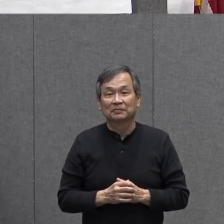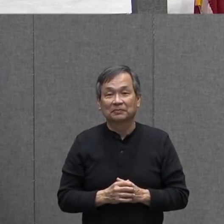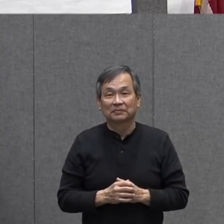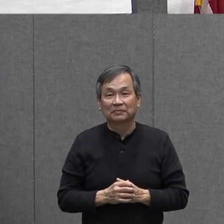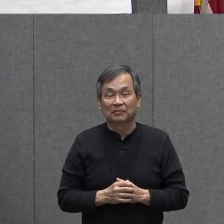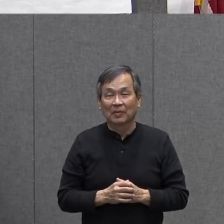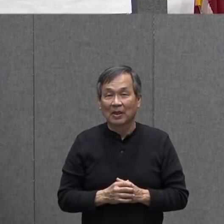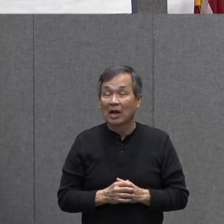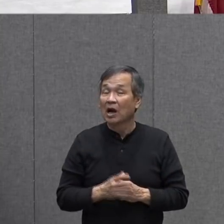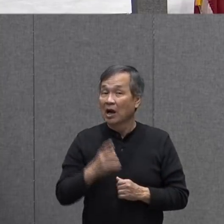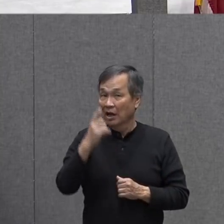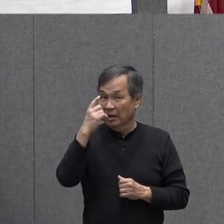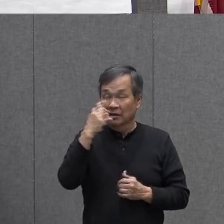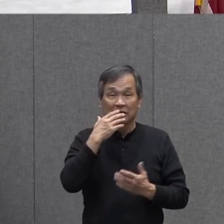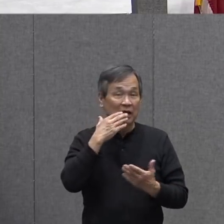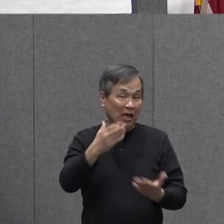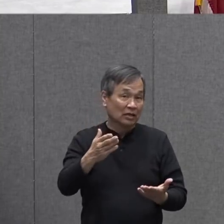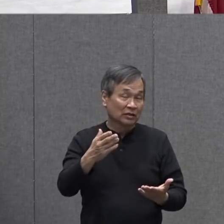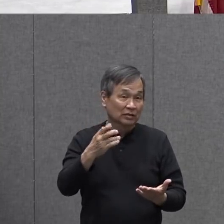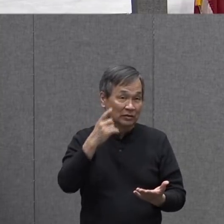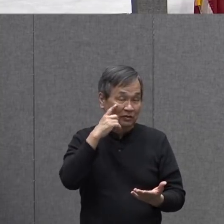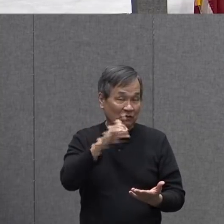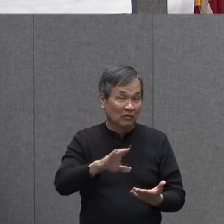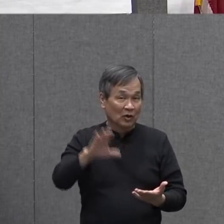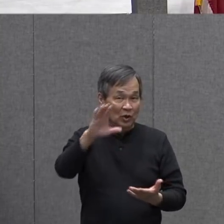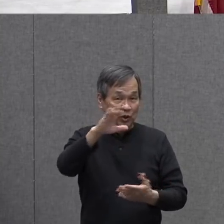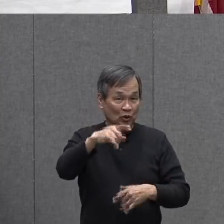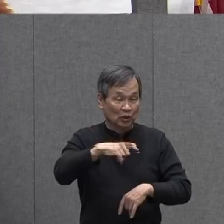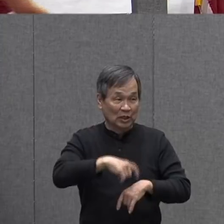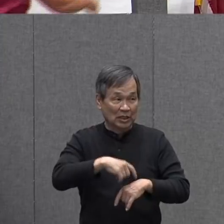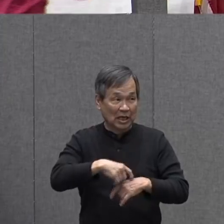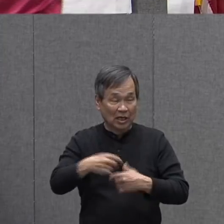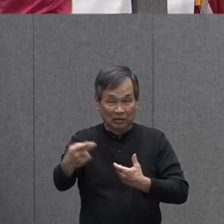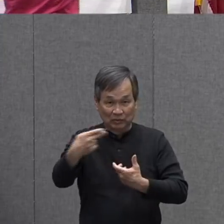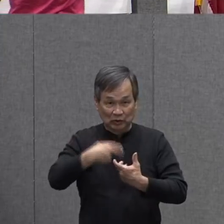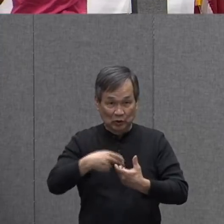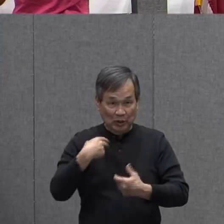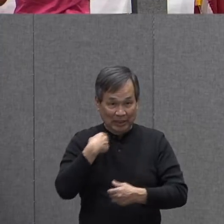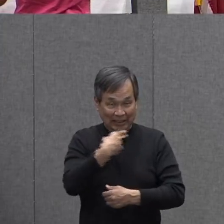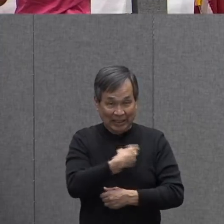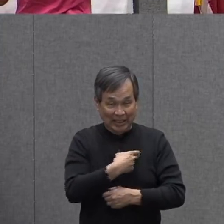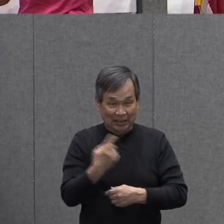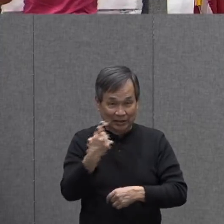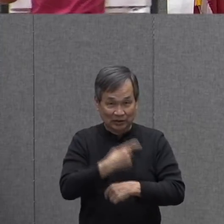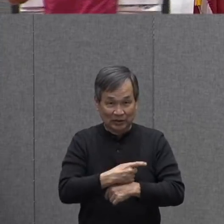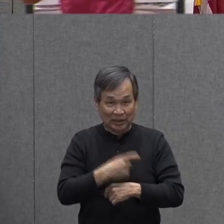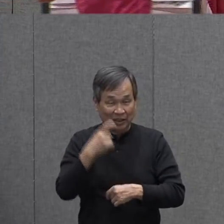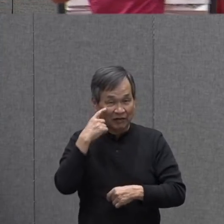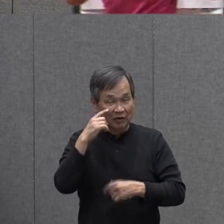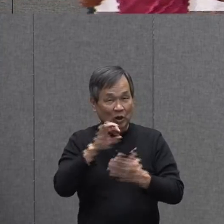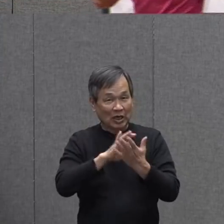And I thank you kiddos and families for joining us today for our off decade counting routine.